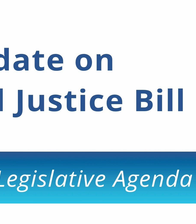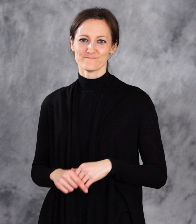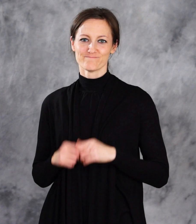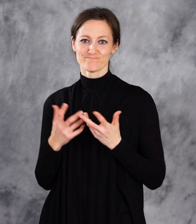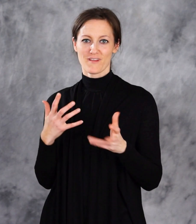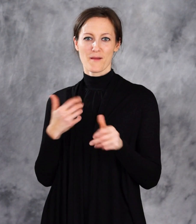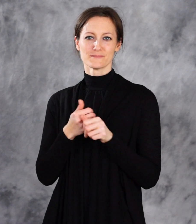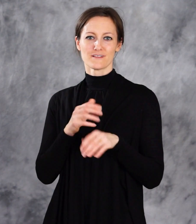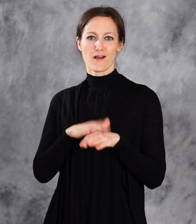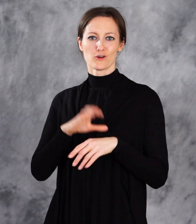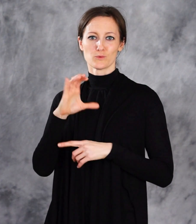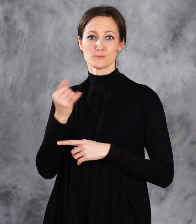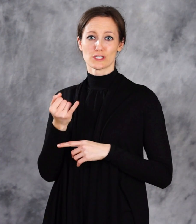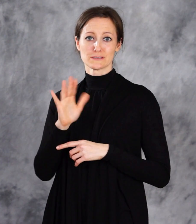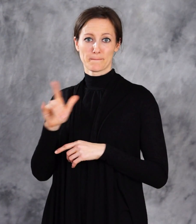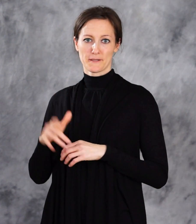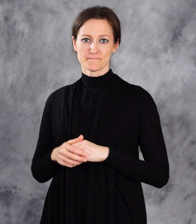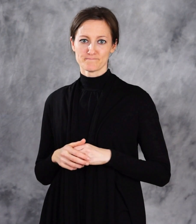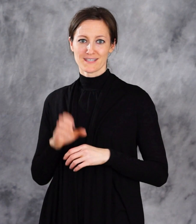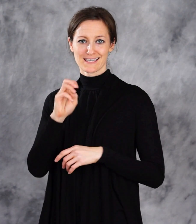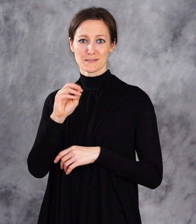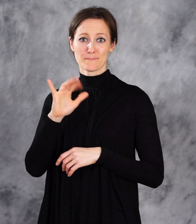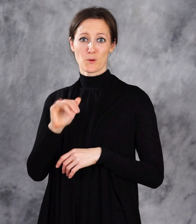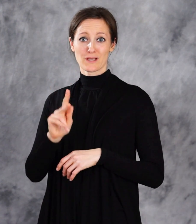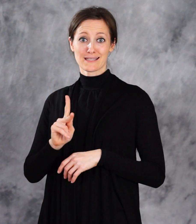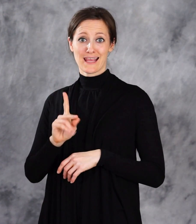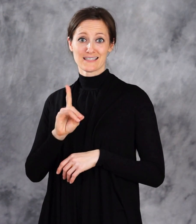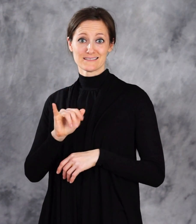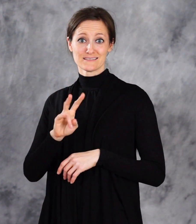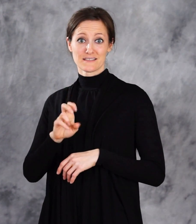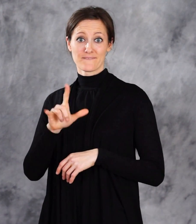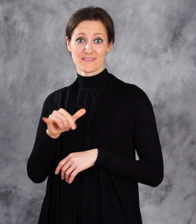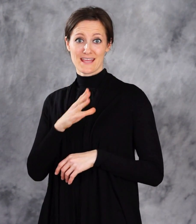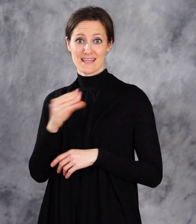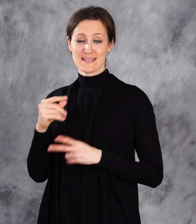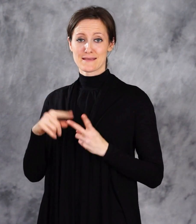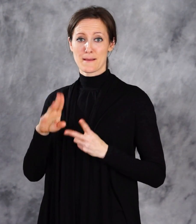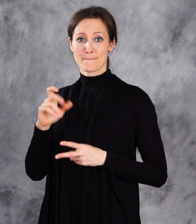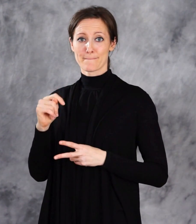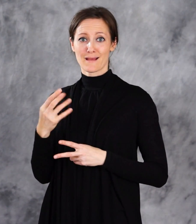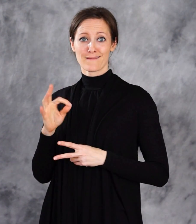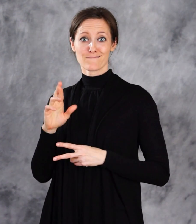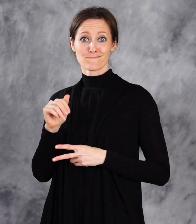Update on Criminal Justice bill Emory K. Dively and Beth Fraser